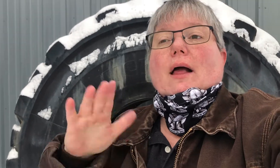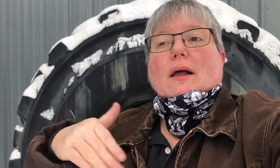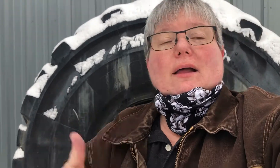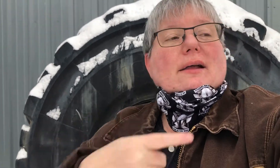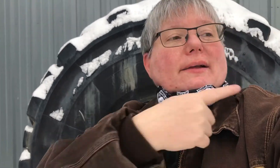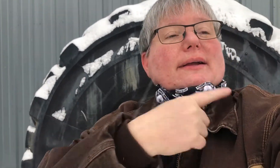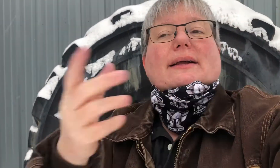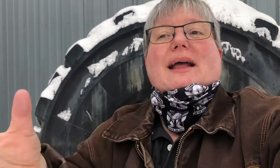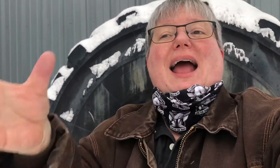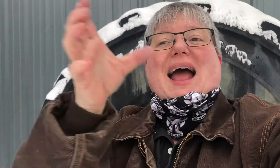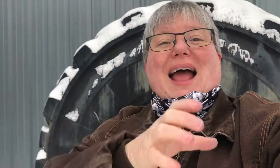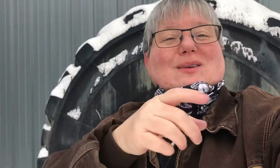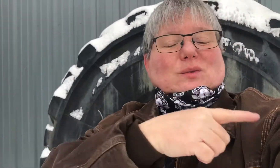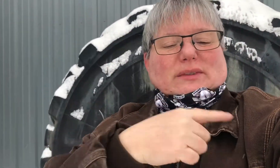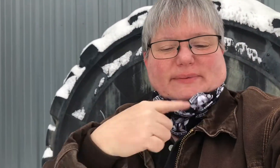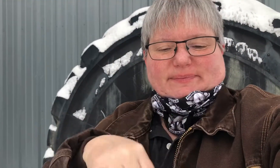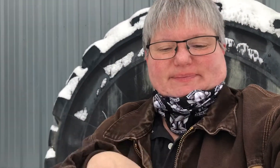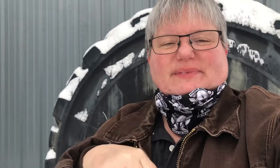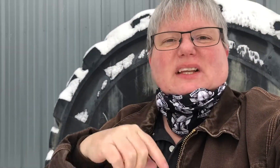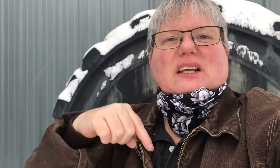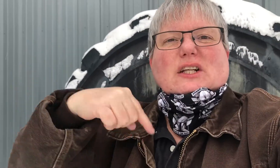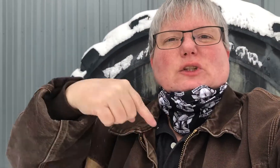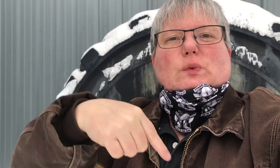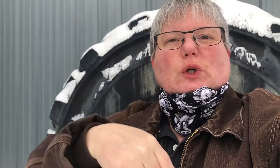So I get here they pulled the tire out, and said well there's a screw.